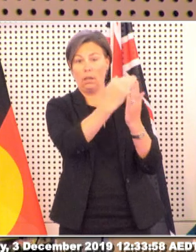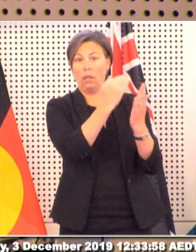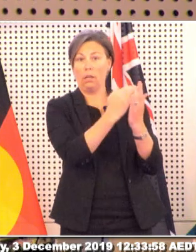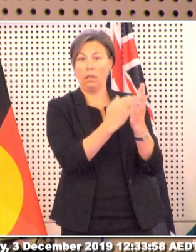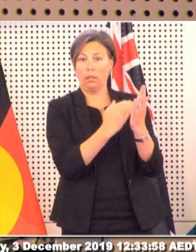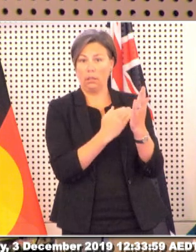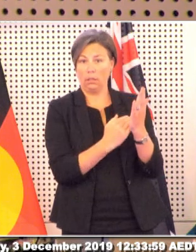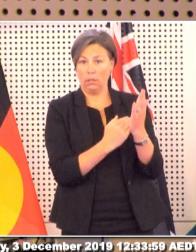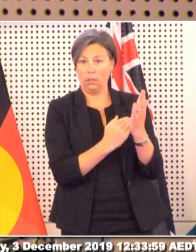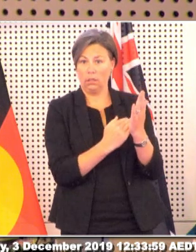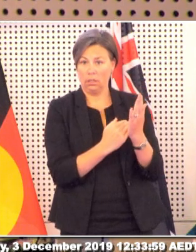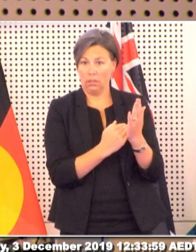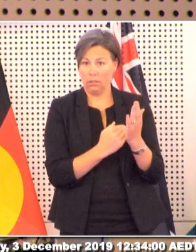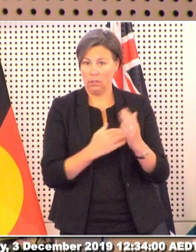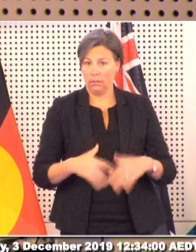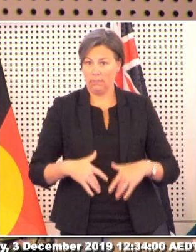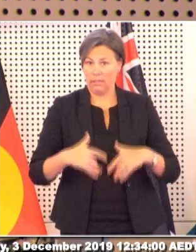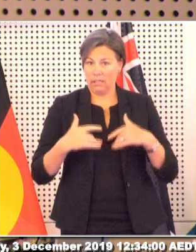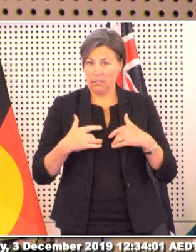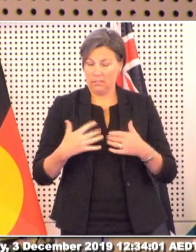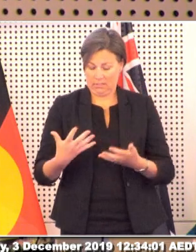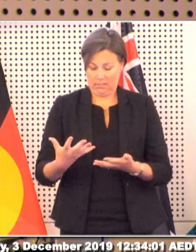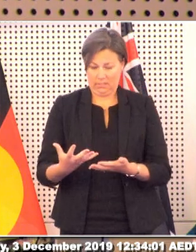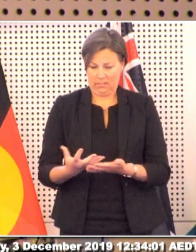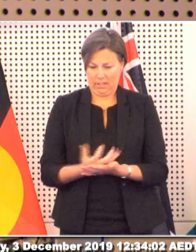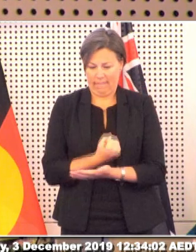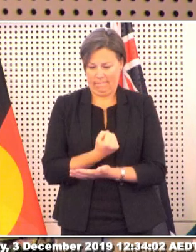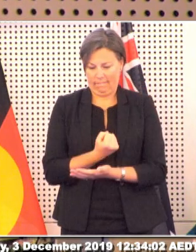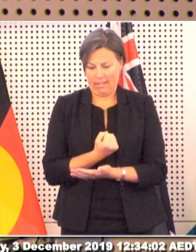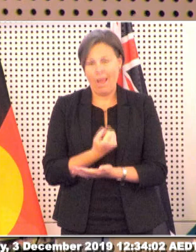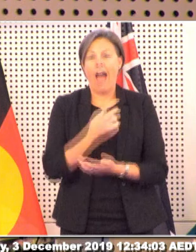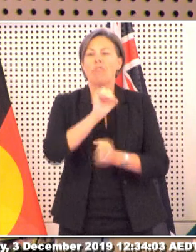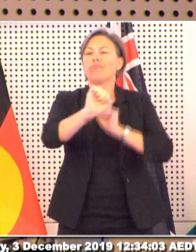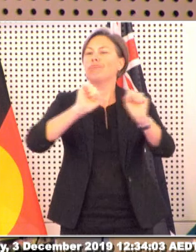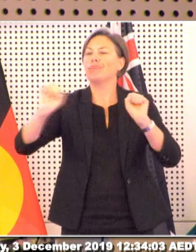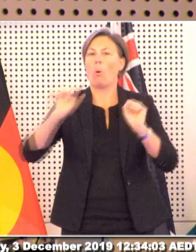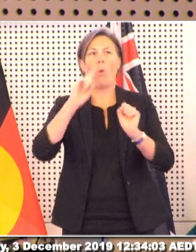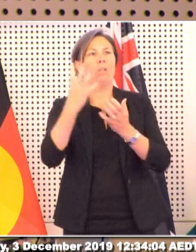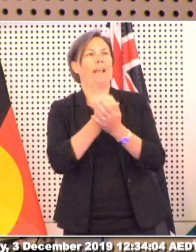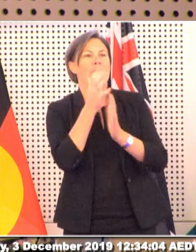feel safe? Again, noting it’s subjective, on the same basis as a person without a